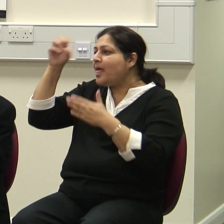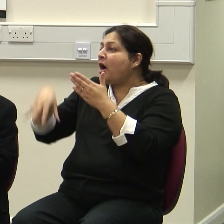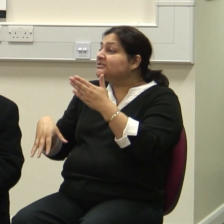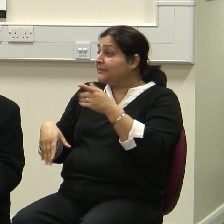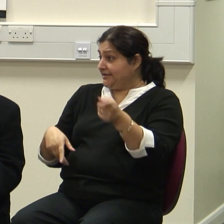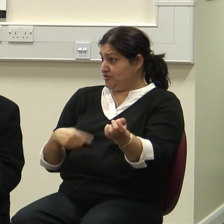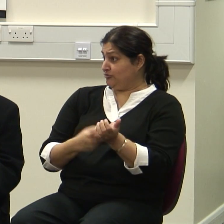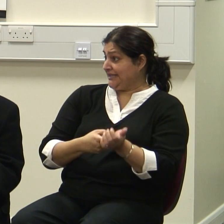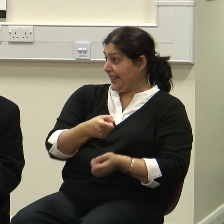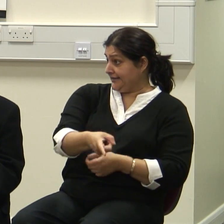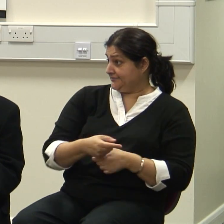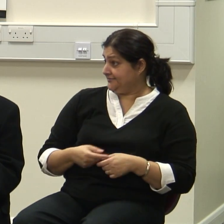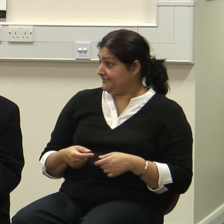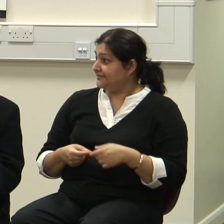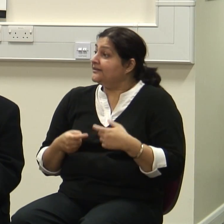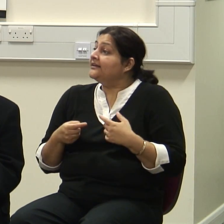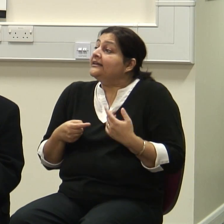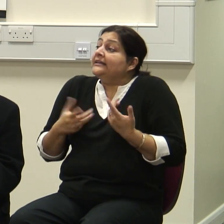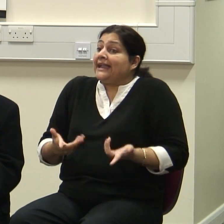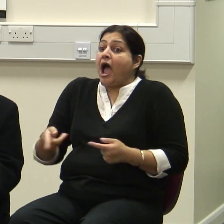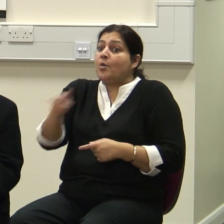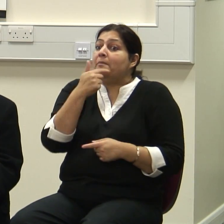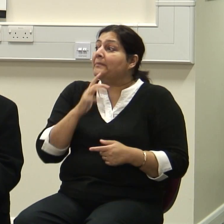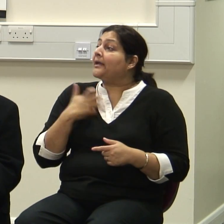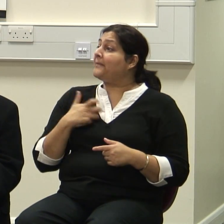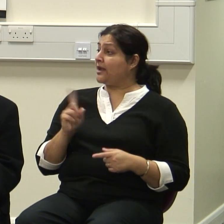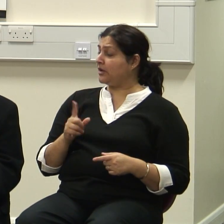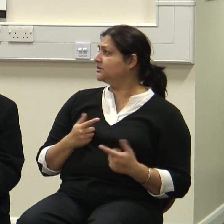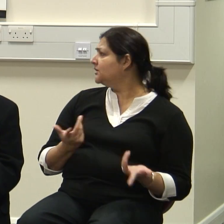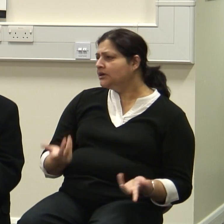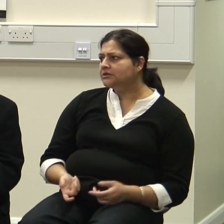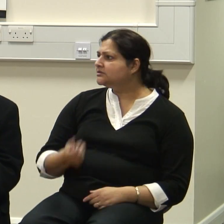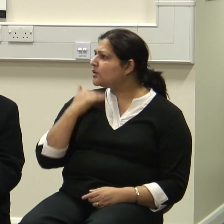treatment for depression. Now when I went to medical school, there was no such thing